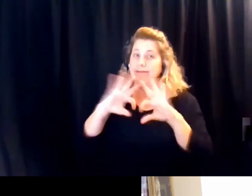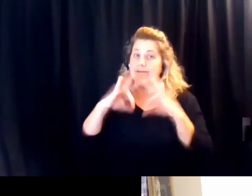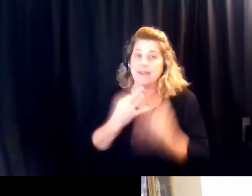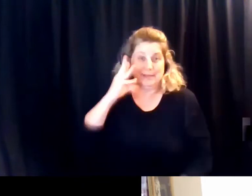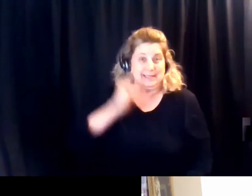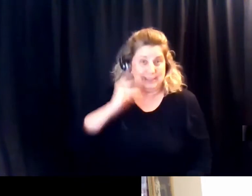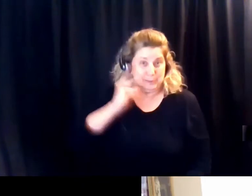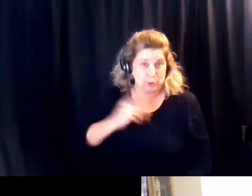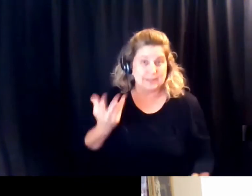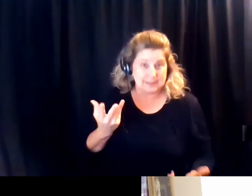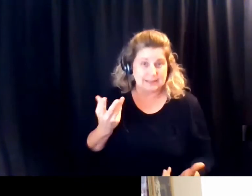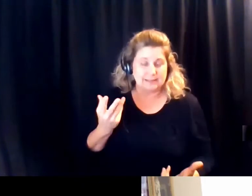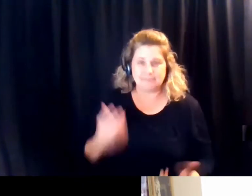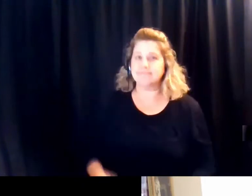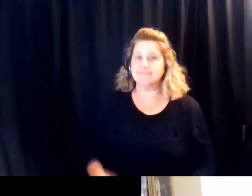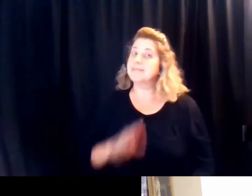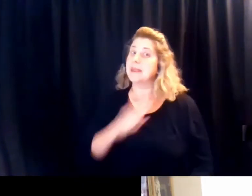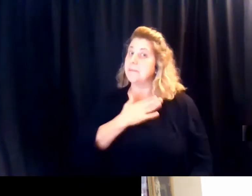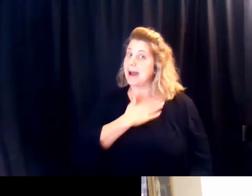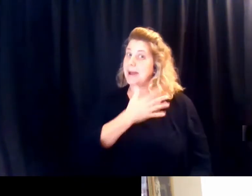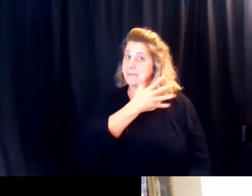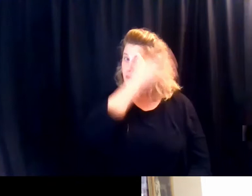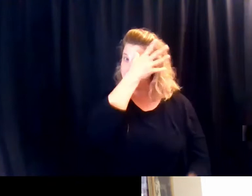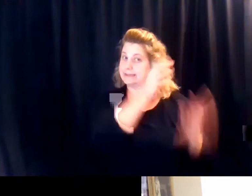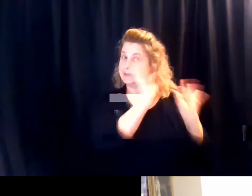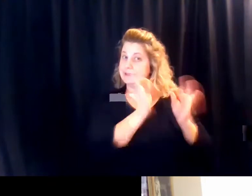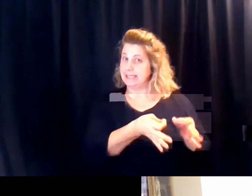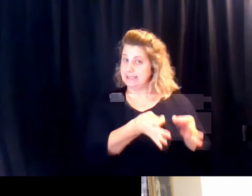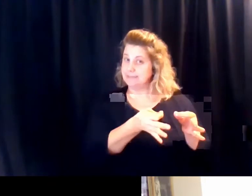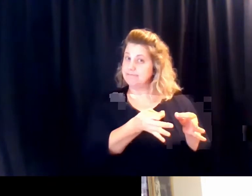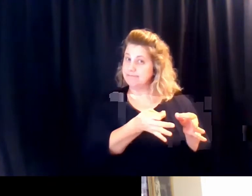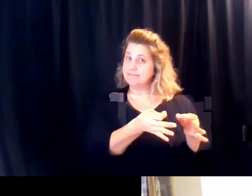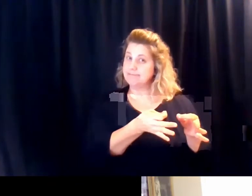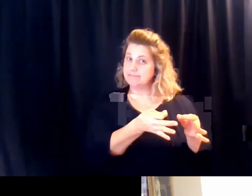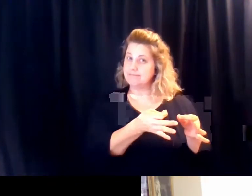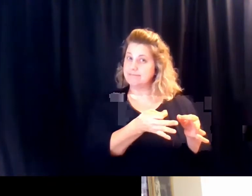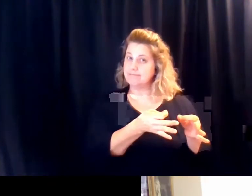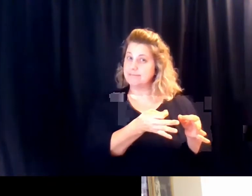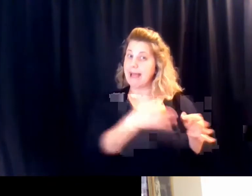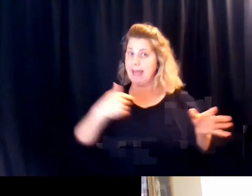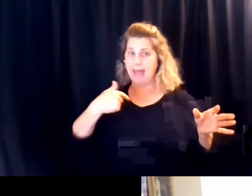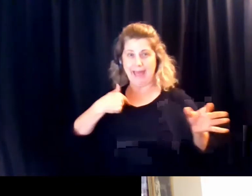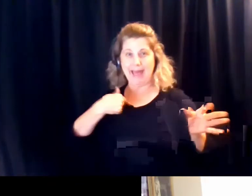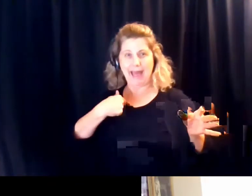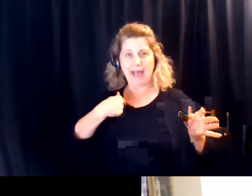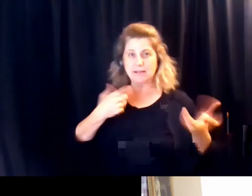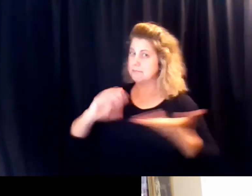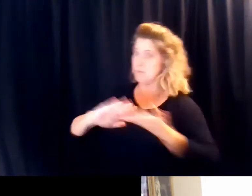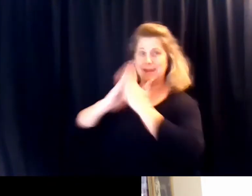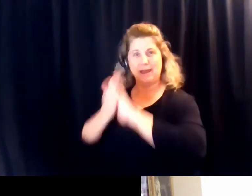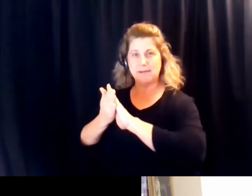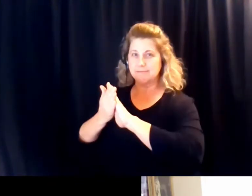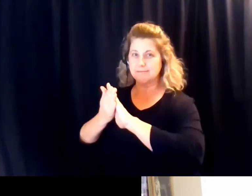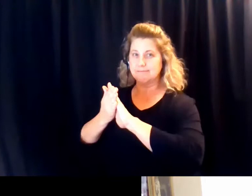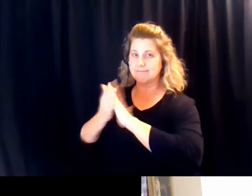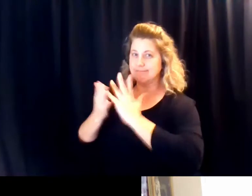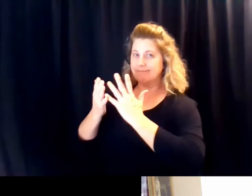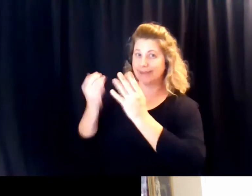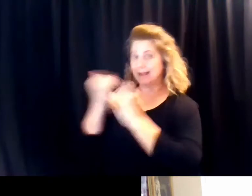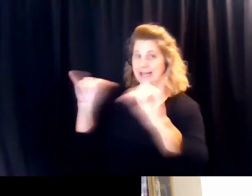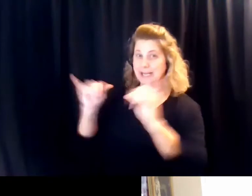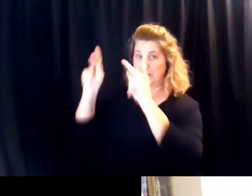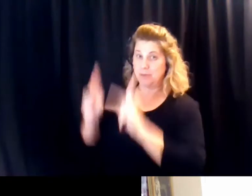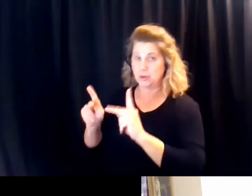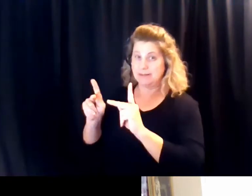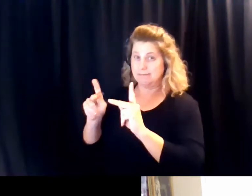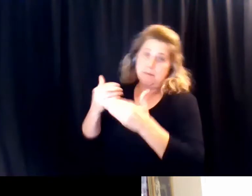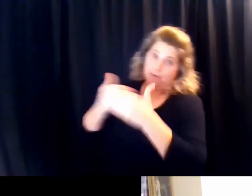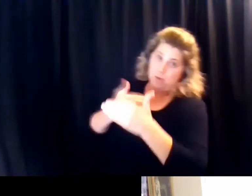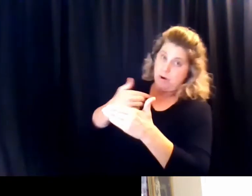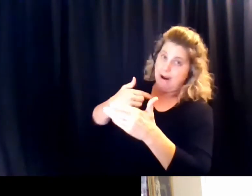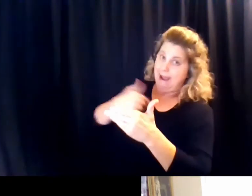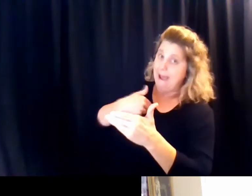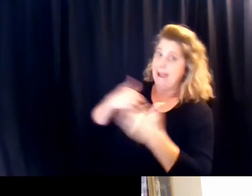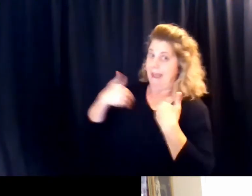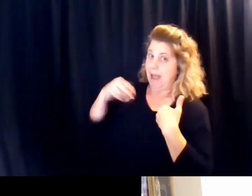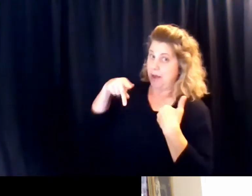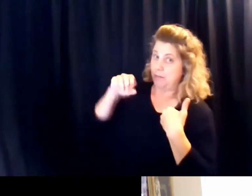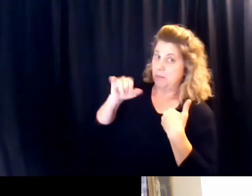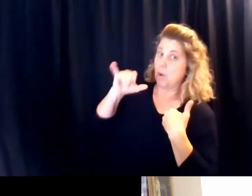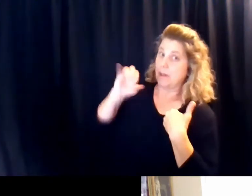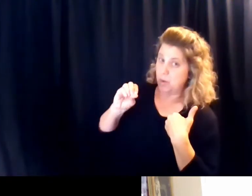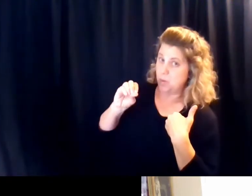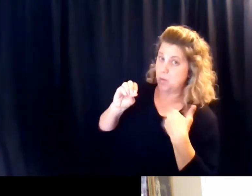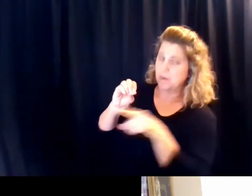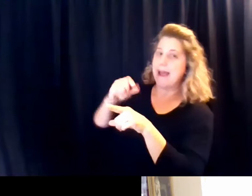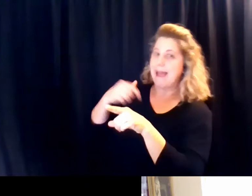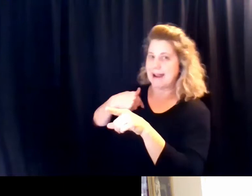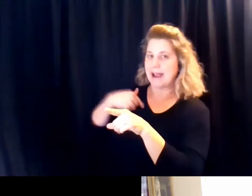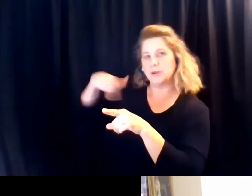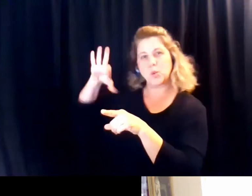Heather Dibblee: I wanted to start today. And my first question kind of surrounds to your advocacy as a whole. You mentioned in your book being human, how your mom was such a powerful and fierce support for you. And we see in prep camp.